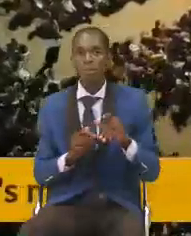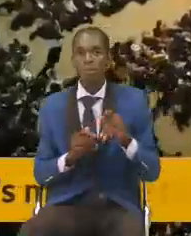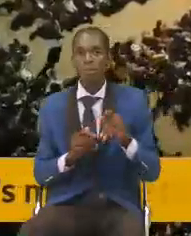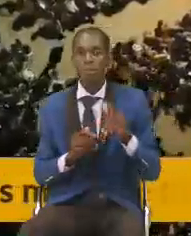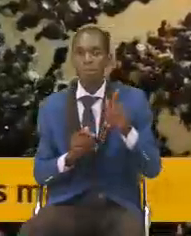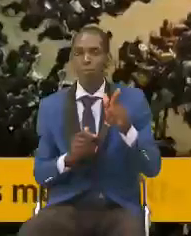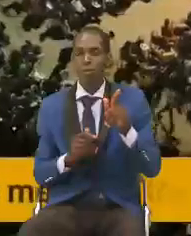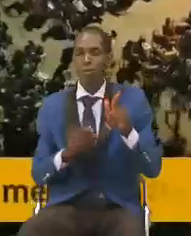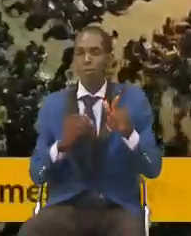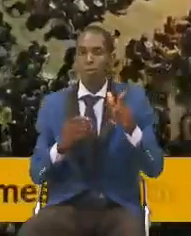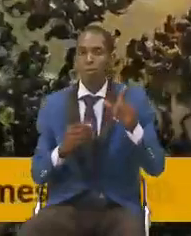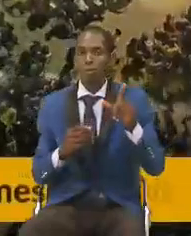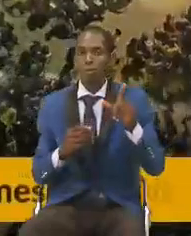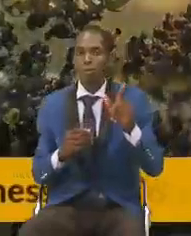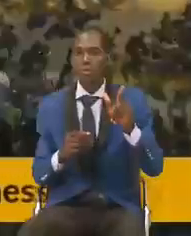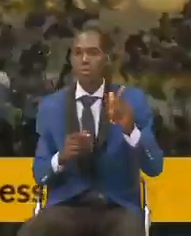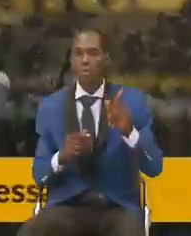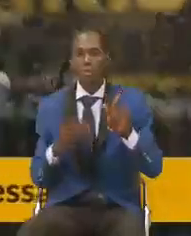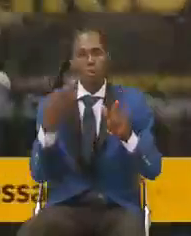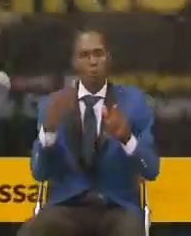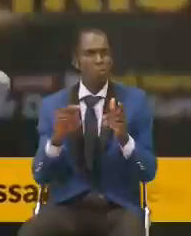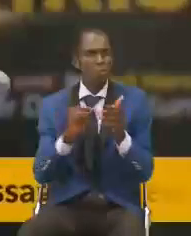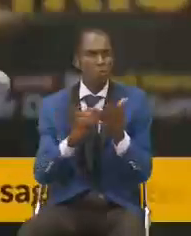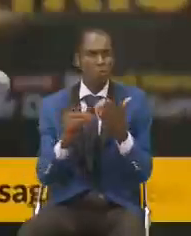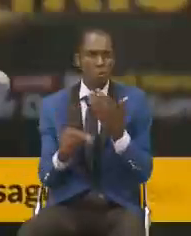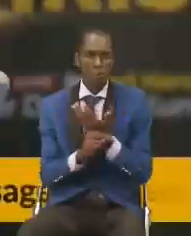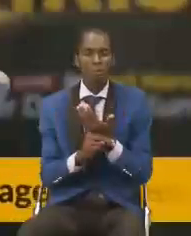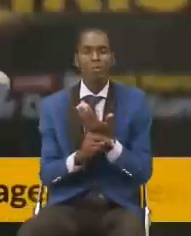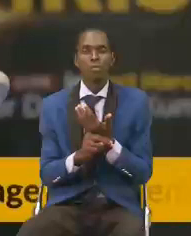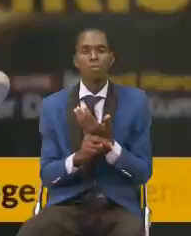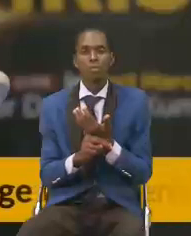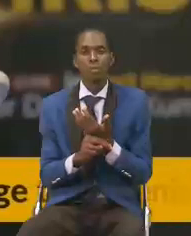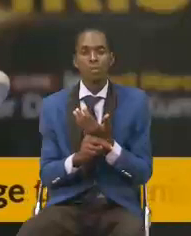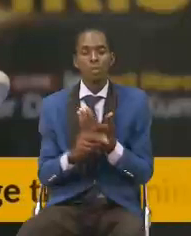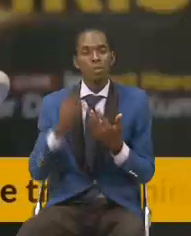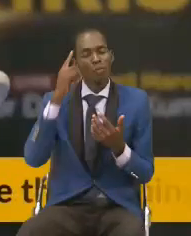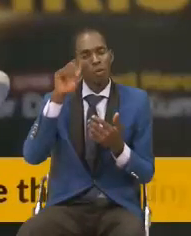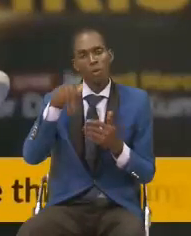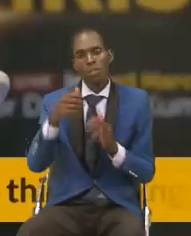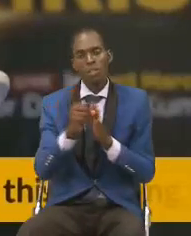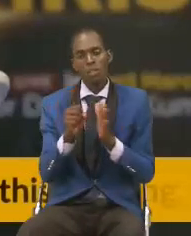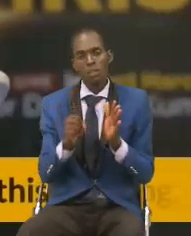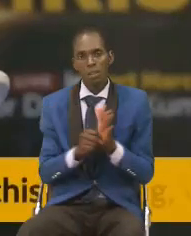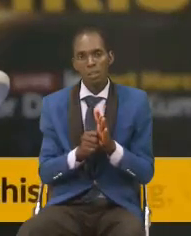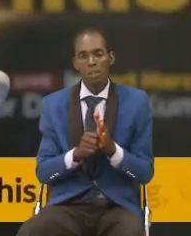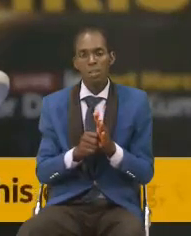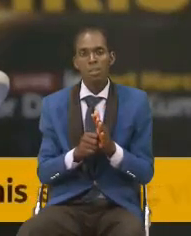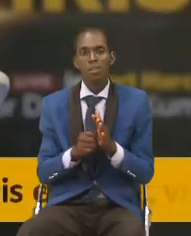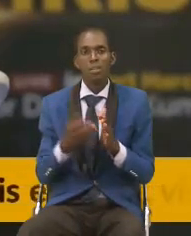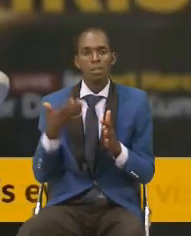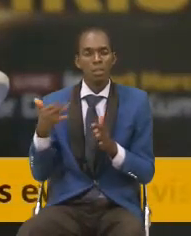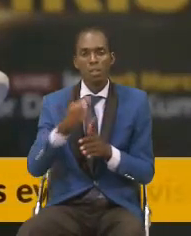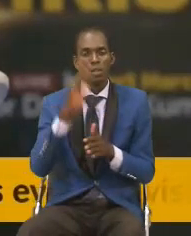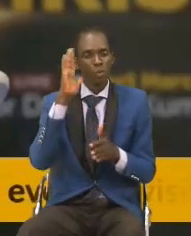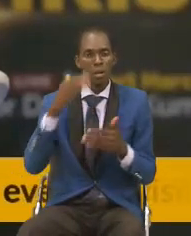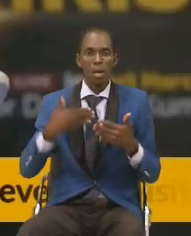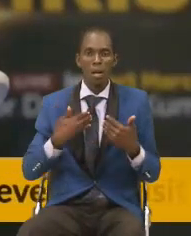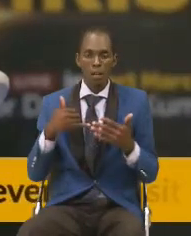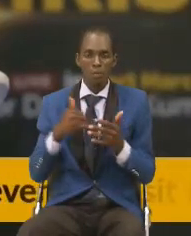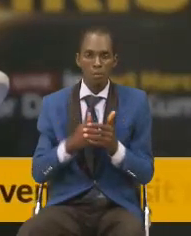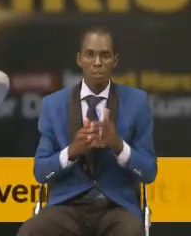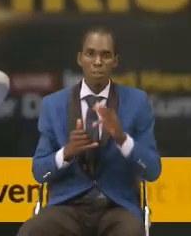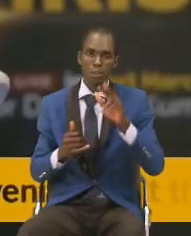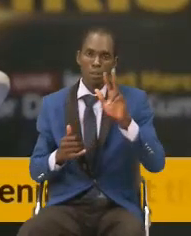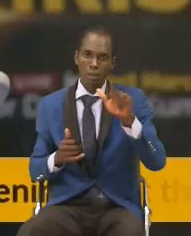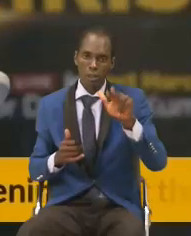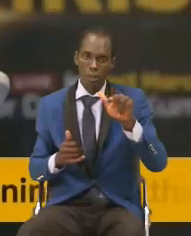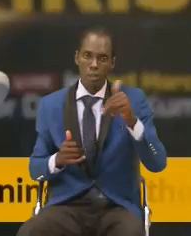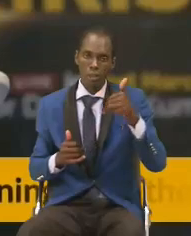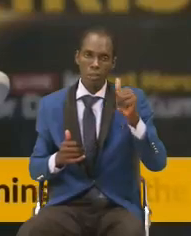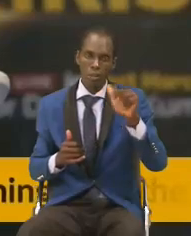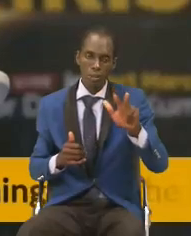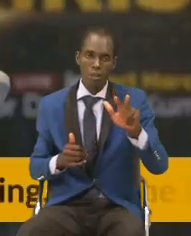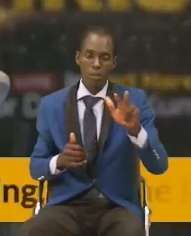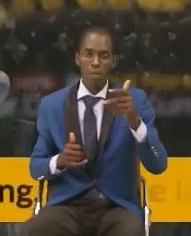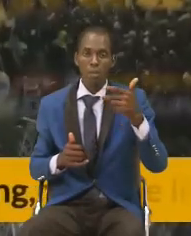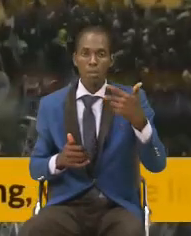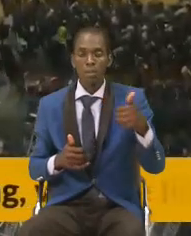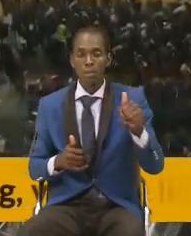2021 in all south south states but for acquiebo they have they are on the 13th of november